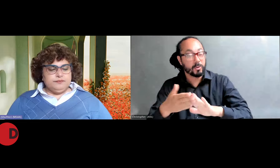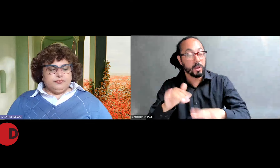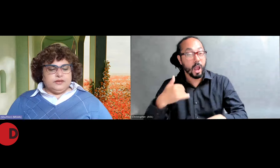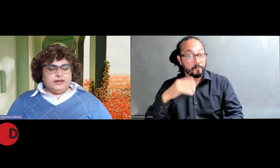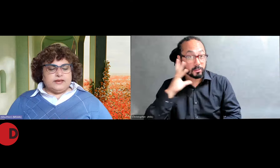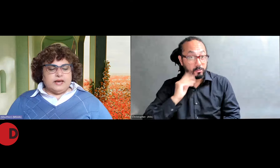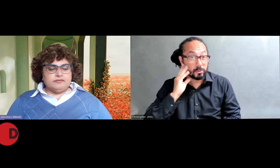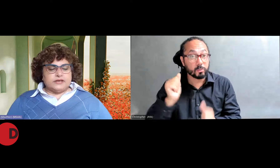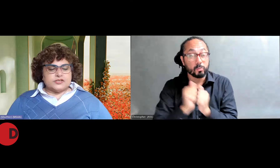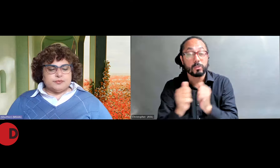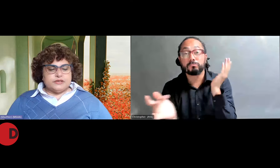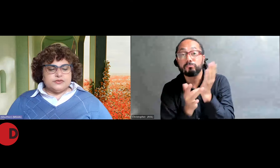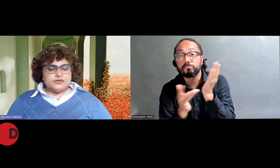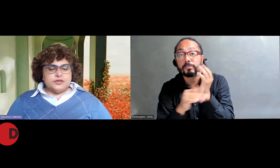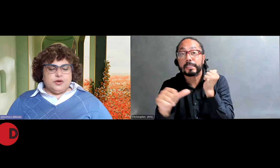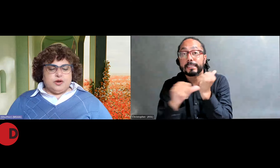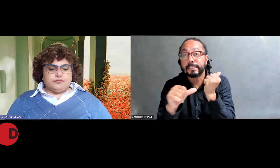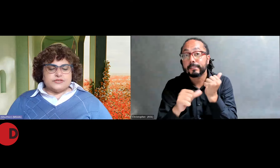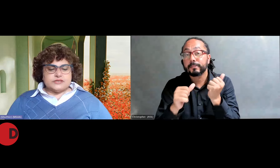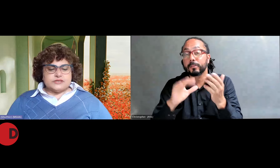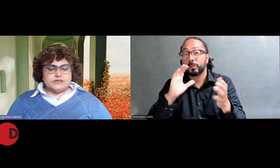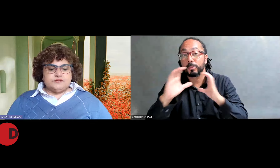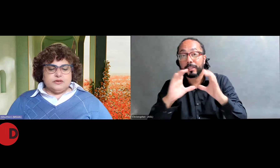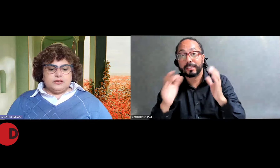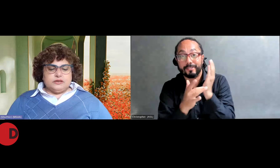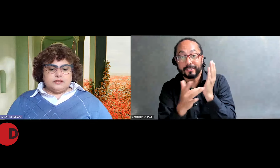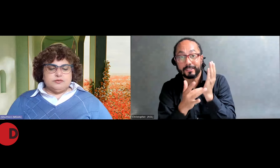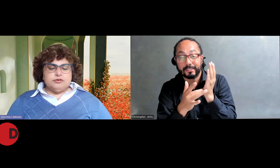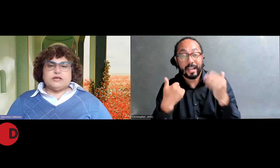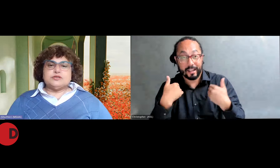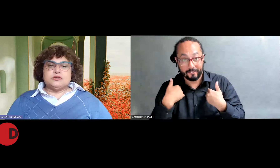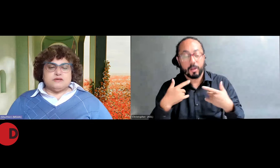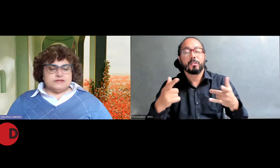that serve the community and have expertise of assistive communication devices.